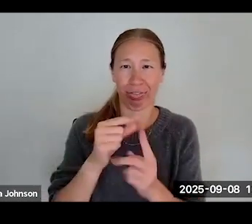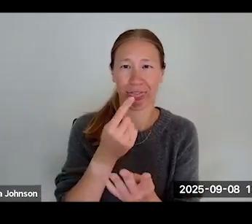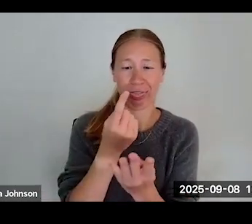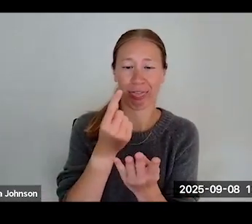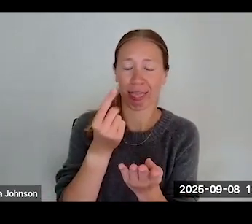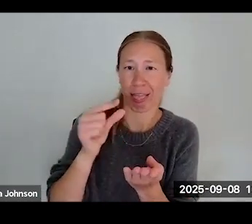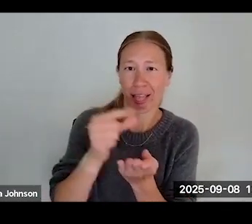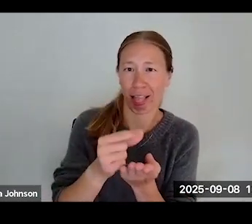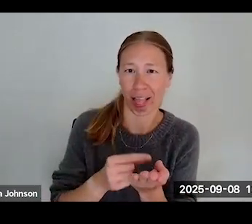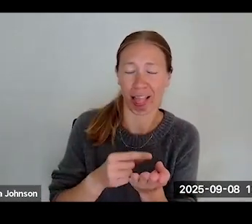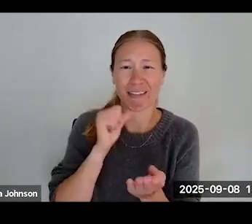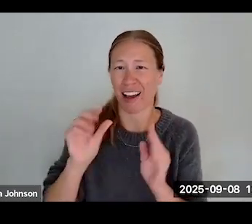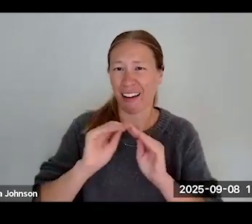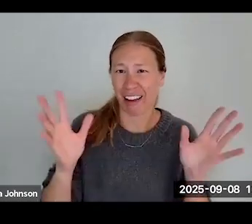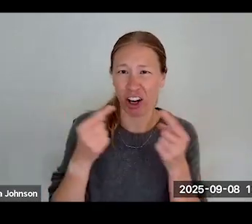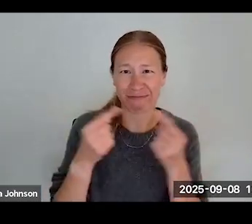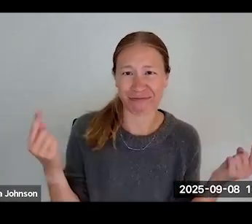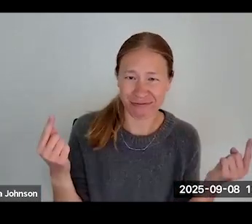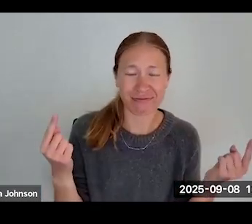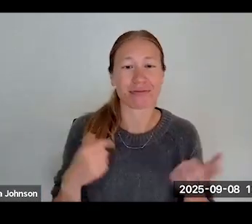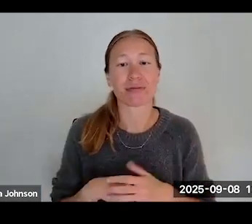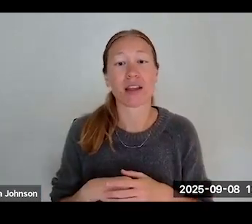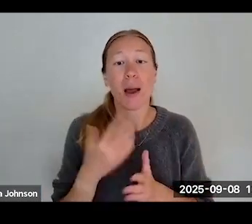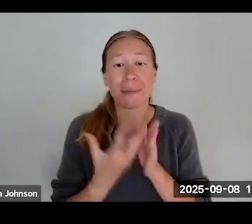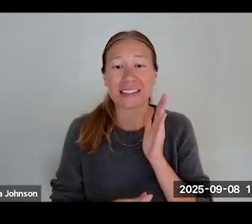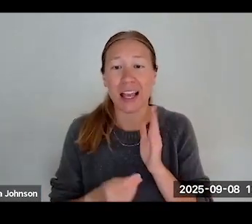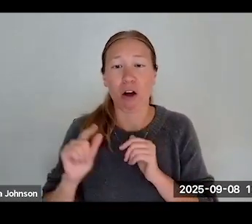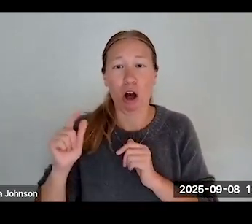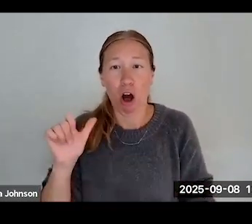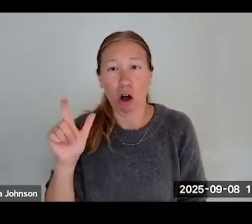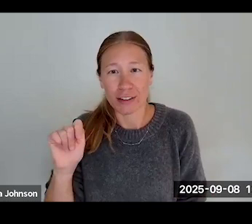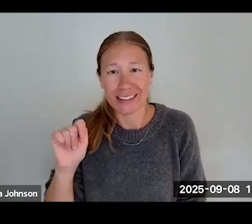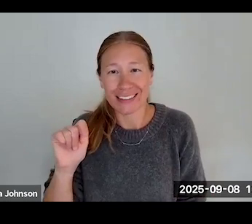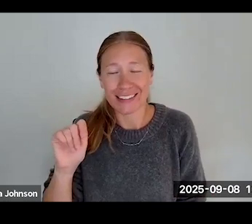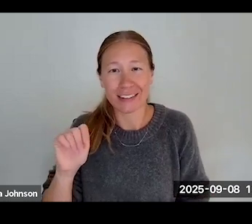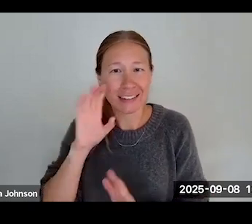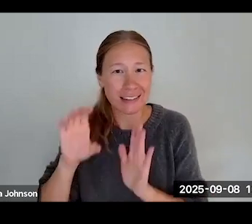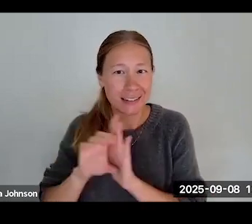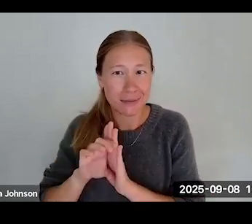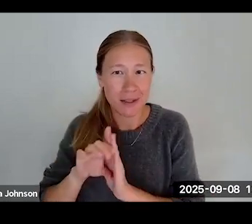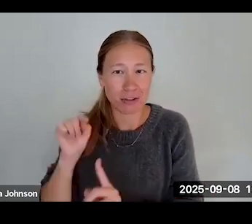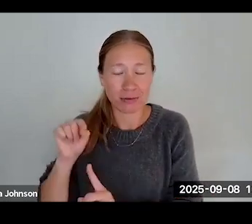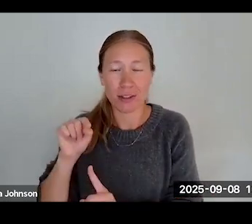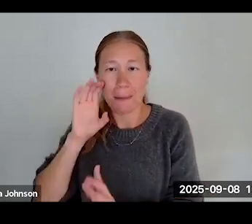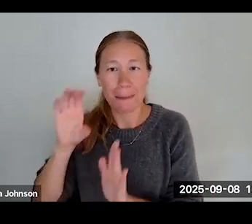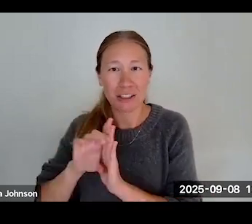We also saw issues around missing alternative text for images. So images that lack alternative text